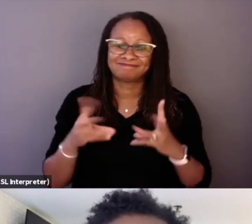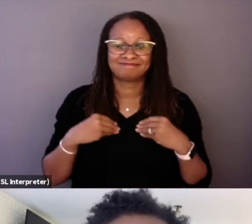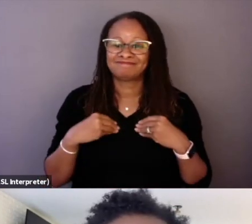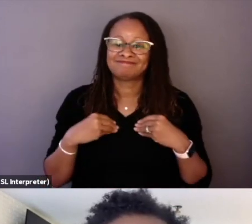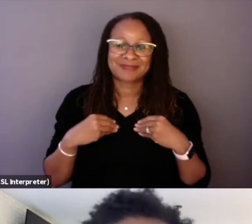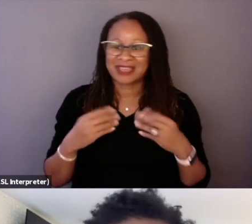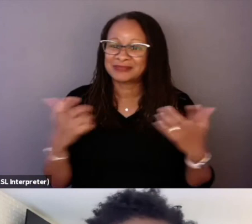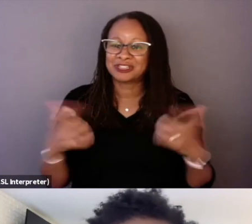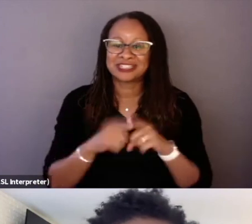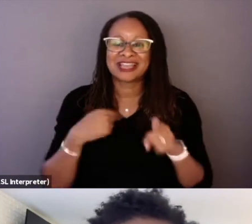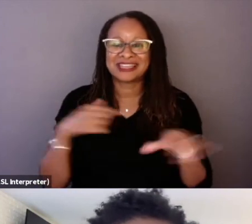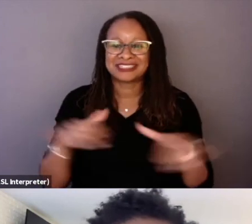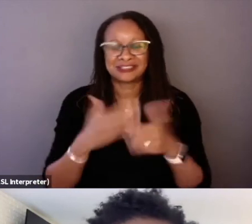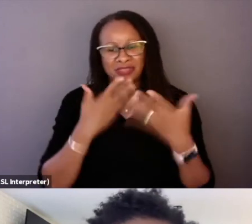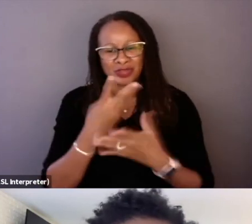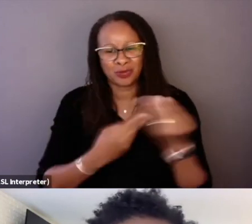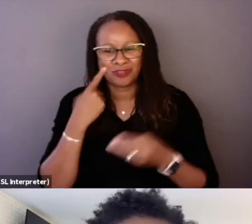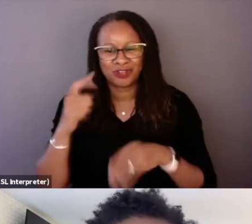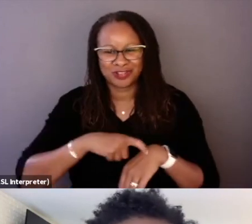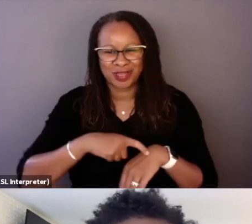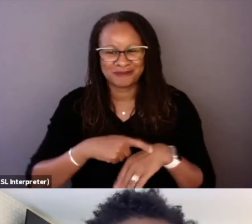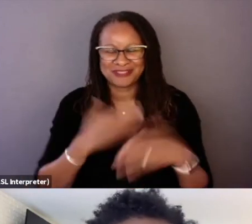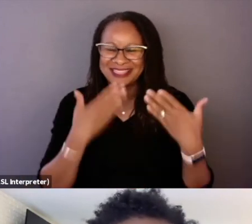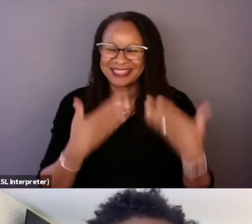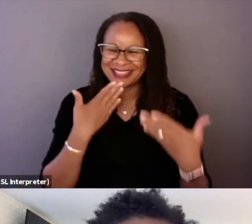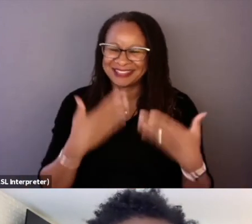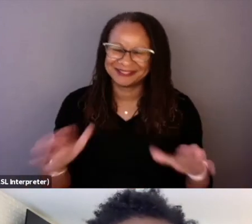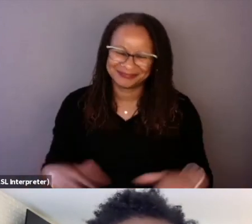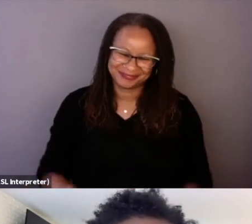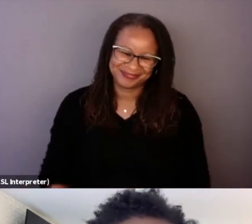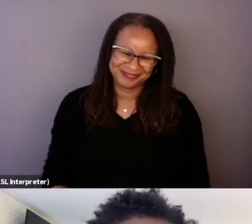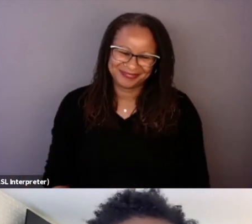So thank you both for your time. Thank you. - Thank you, Kristen. Thank you so much. Thanks.